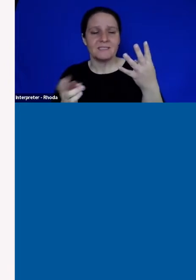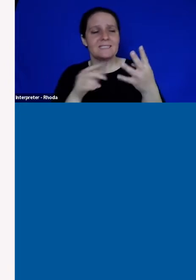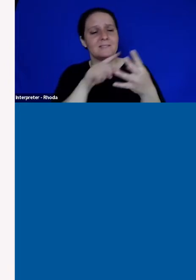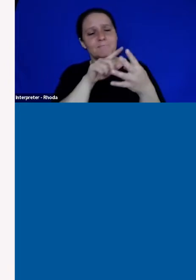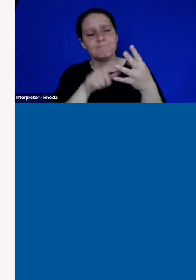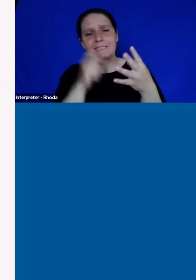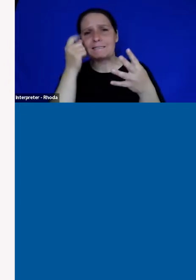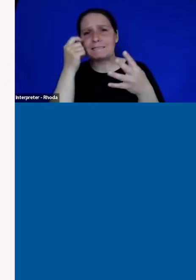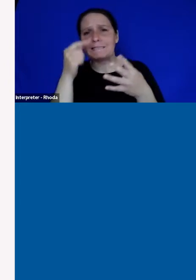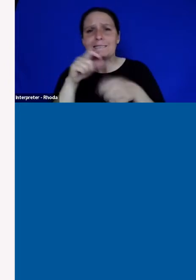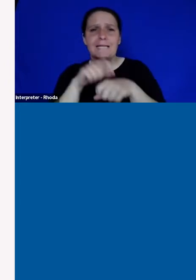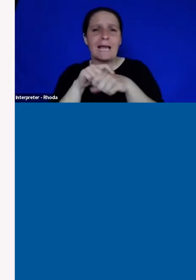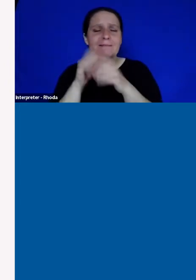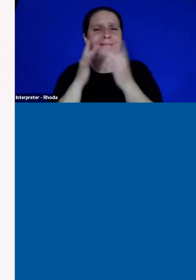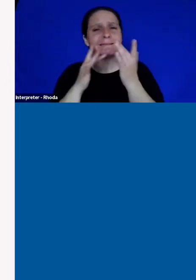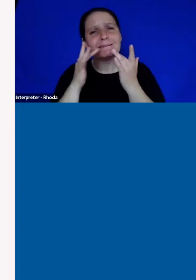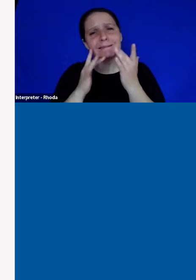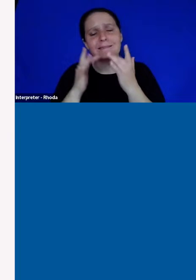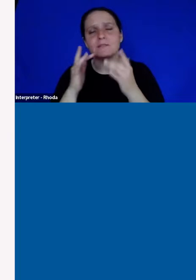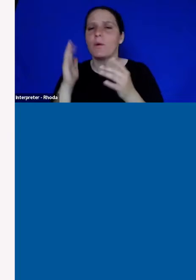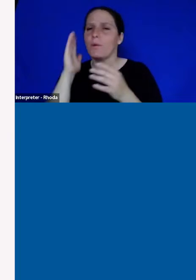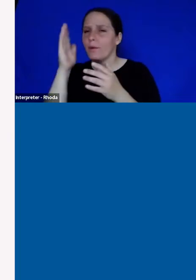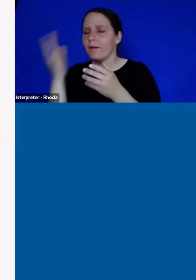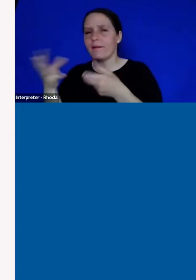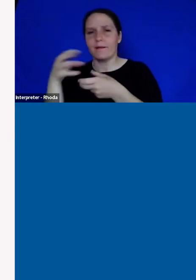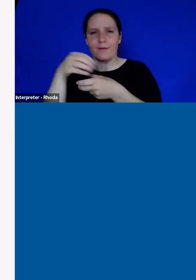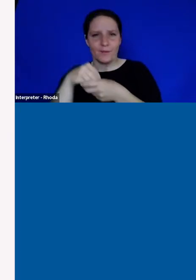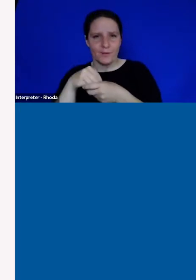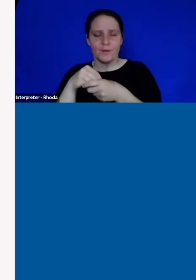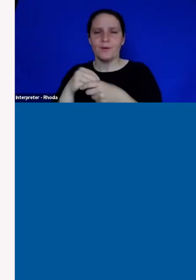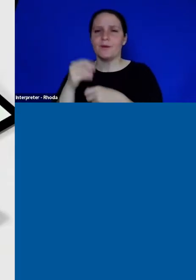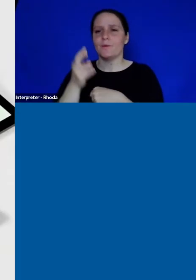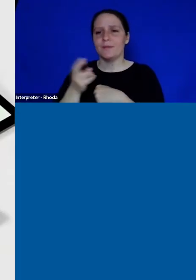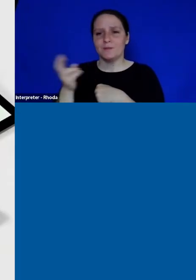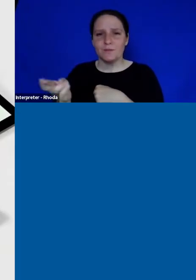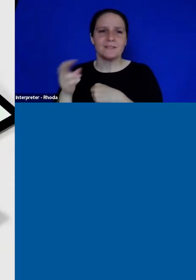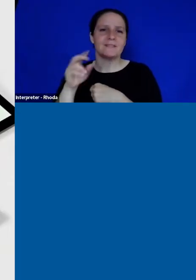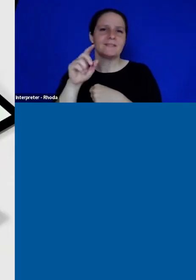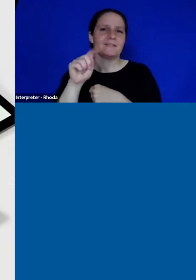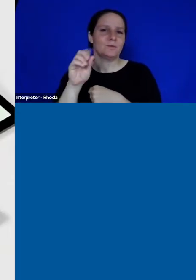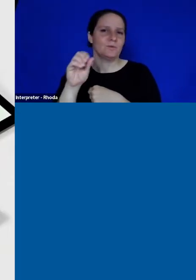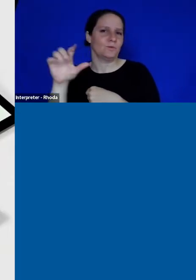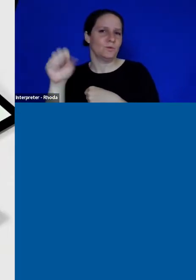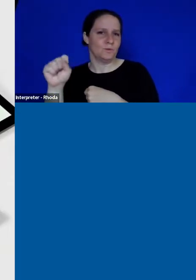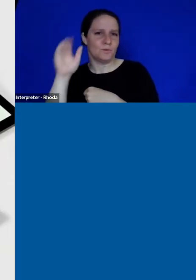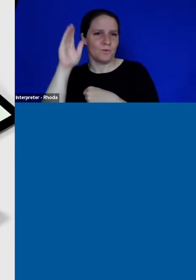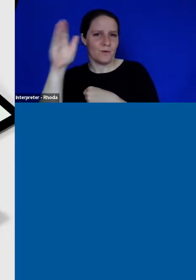as well as some helpful resources for each area that we discuss today. Slide three, Community Care.